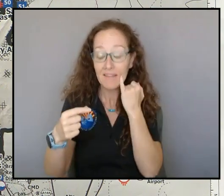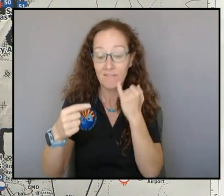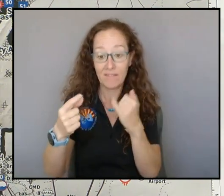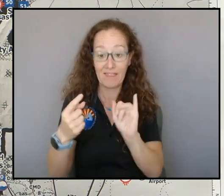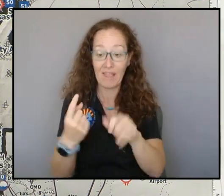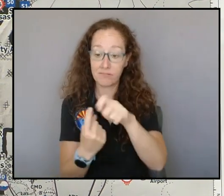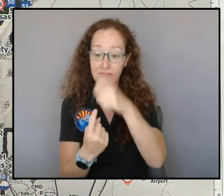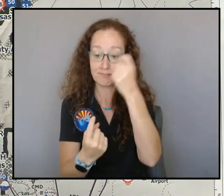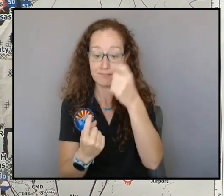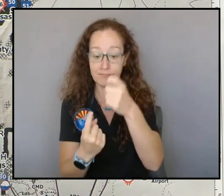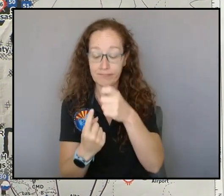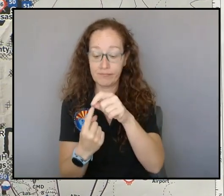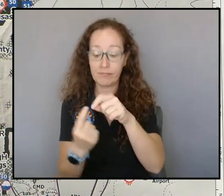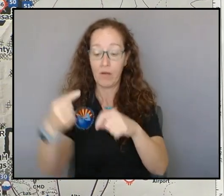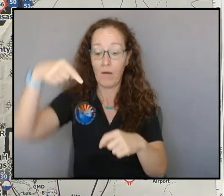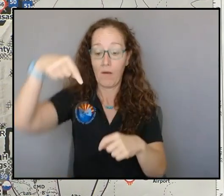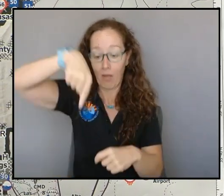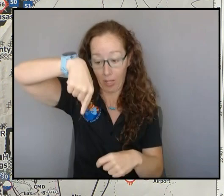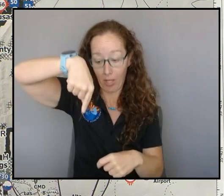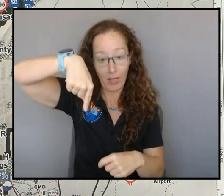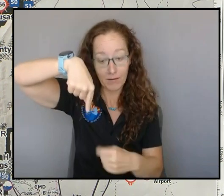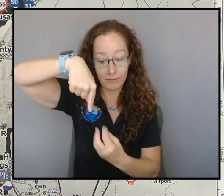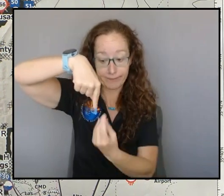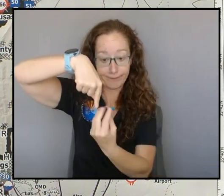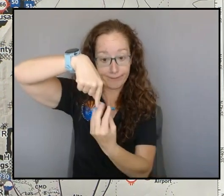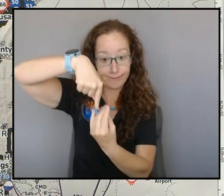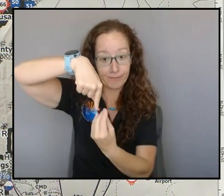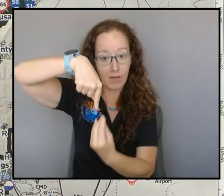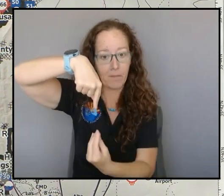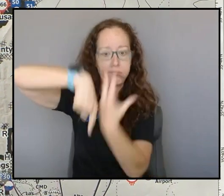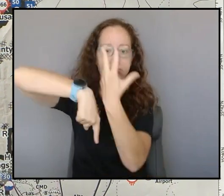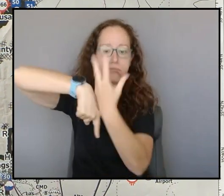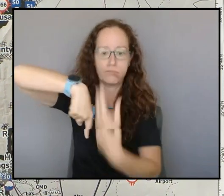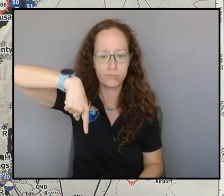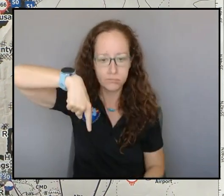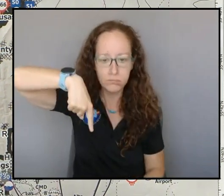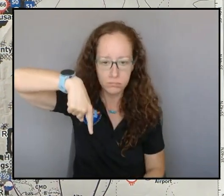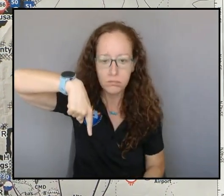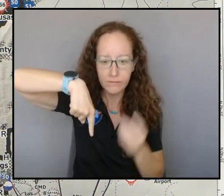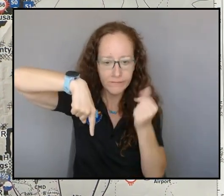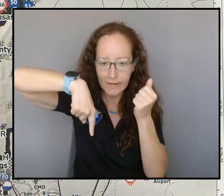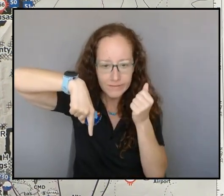upside down where the flame is on the bottom and it moves to your fingers. You drop that match a little quicker, right?